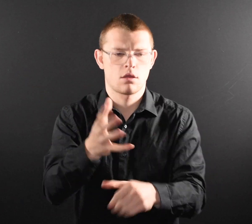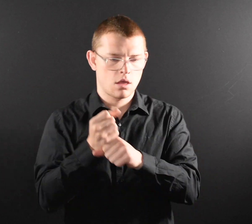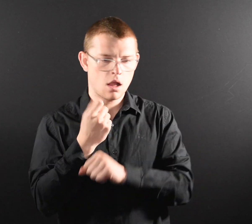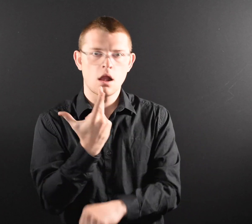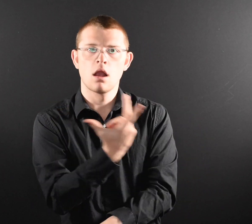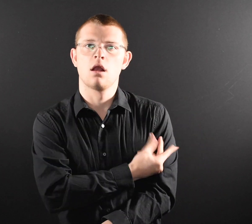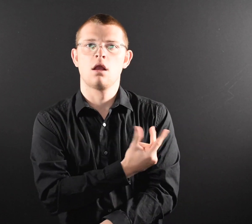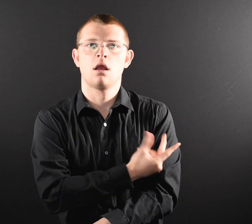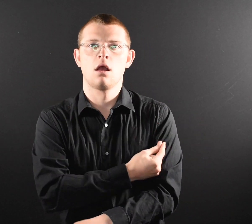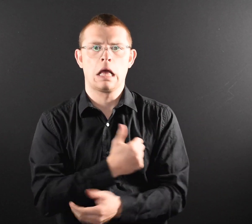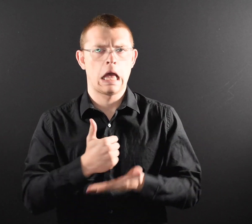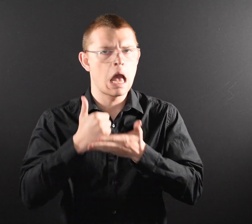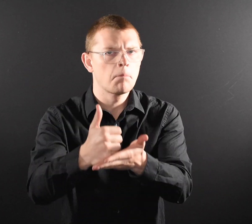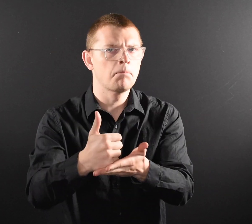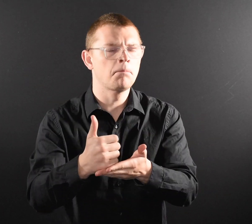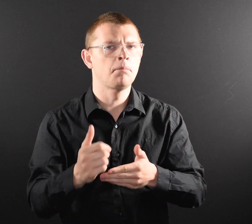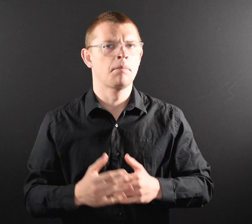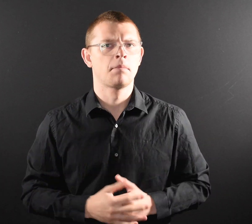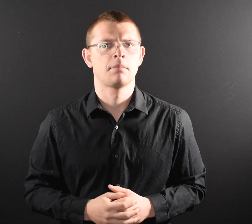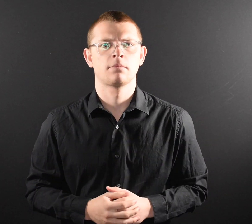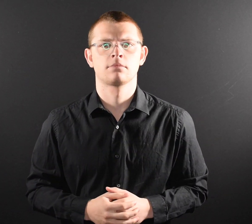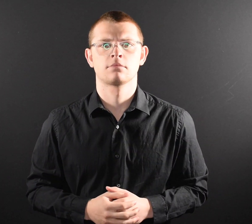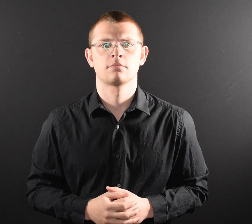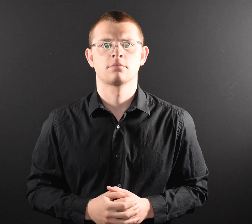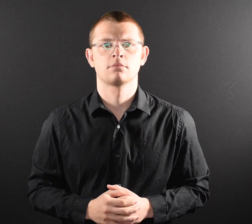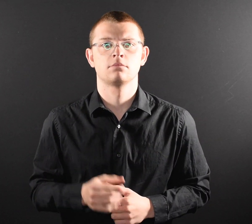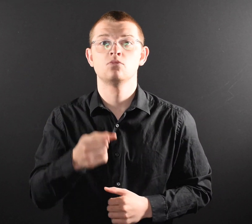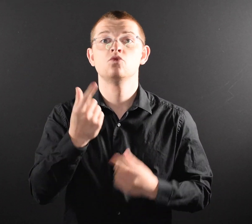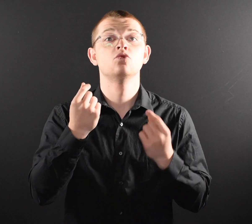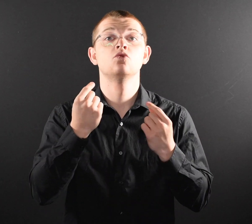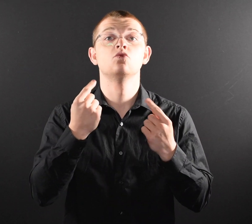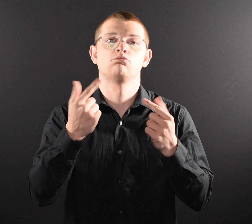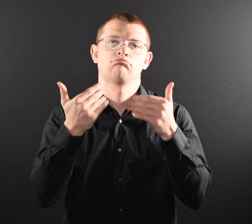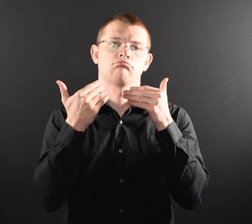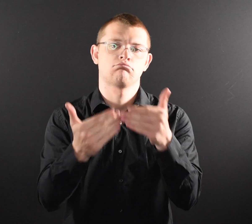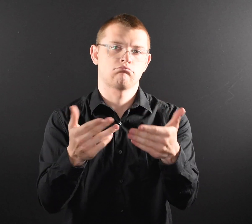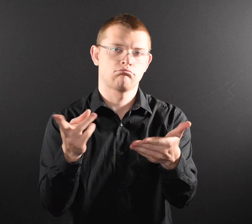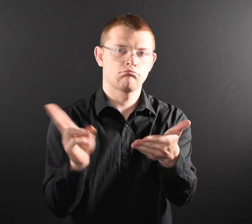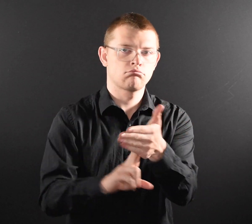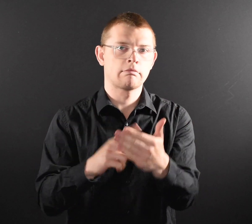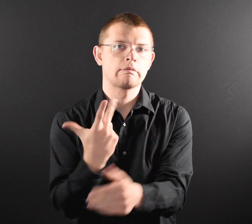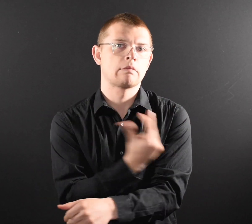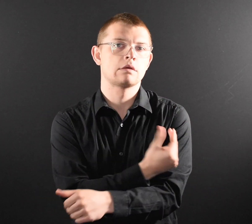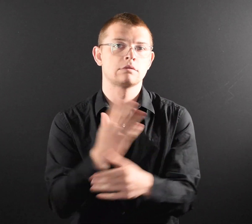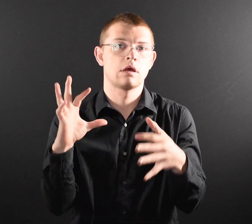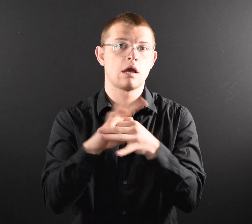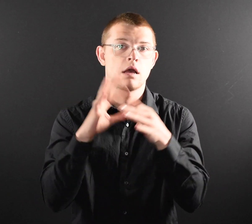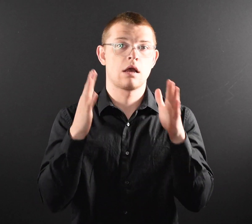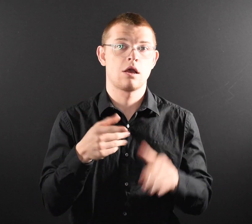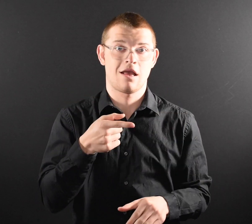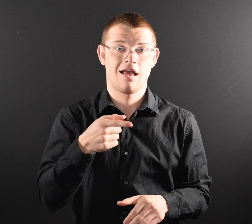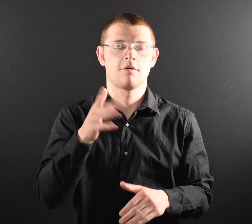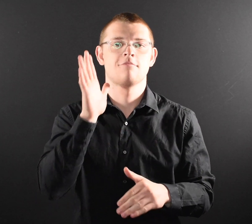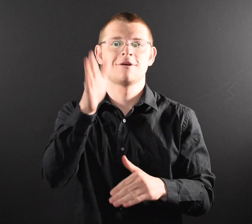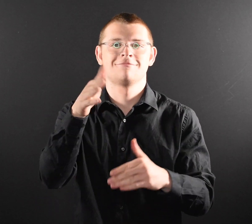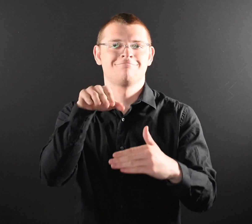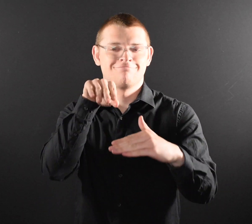where, and how to get a COVID-19 vaccine. o By signing up for the Vaccine Connector,